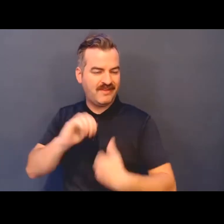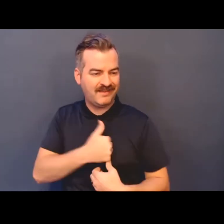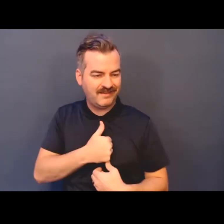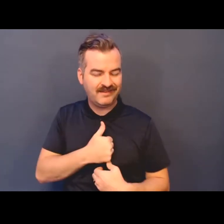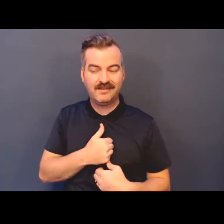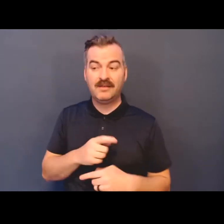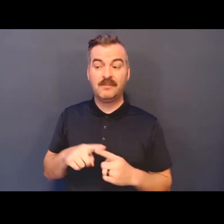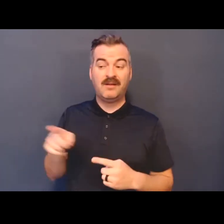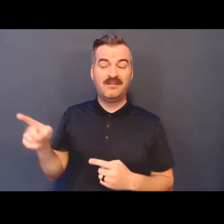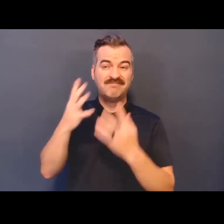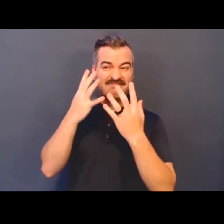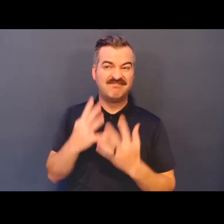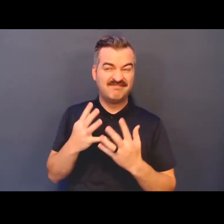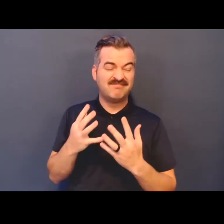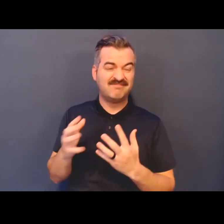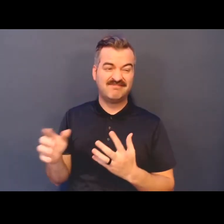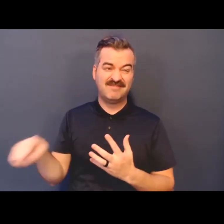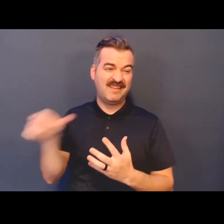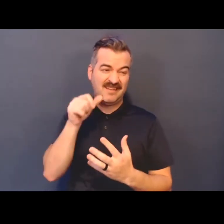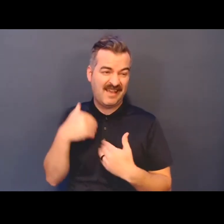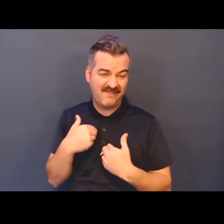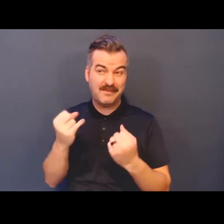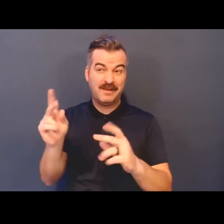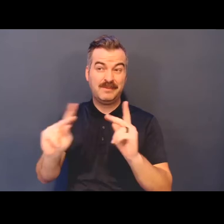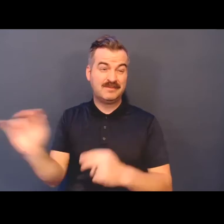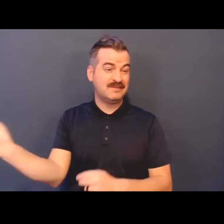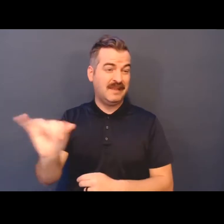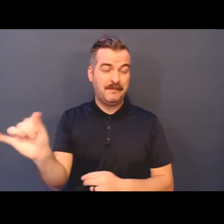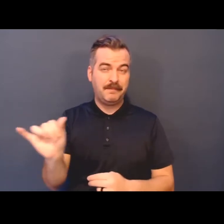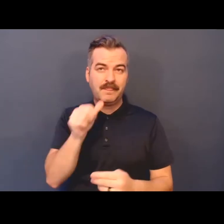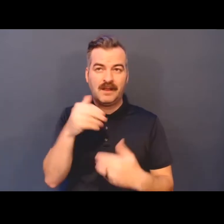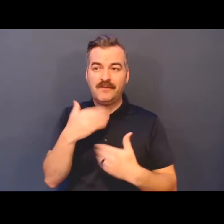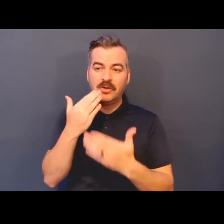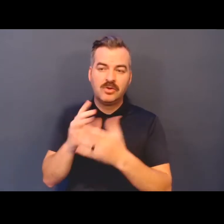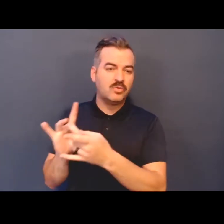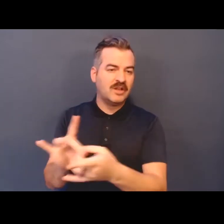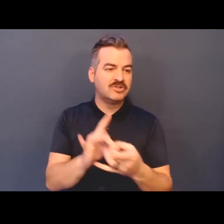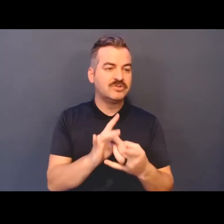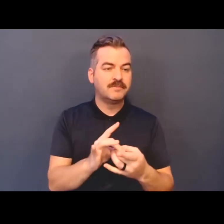and unfortunately what many people lack is the interpersonal relationships with a non speaking intellectually disabled 15:14:36 people.